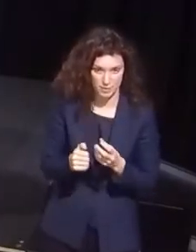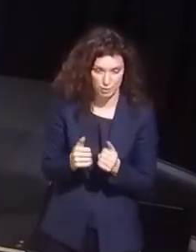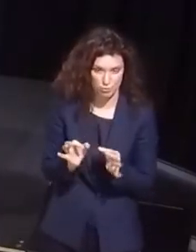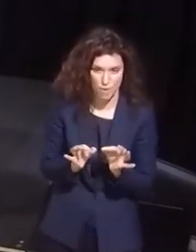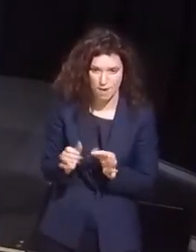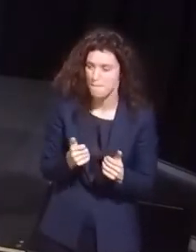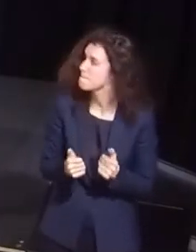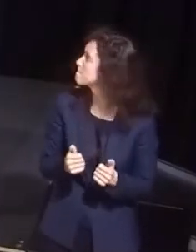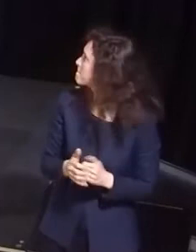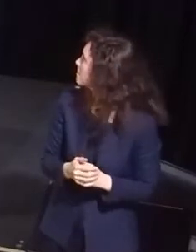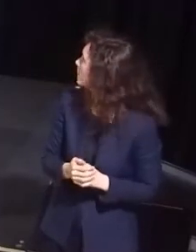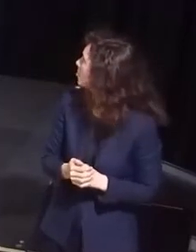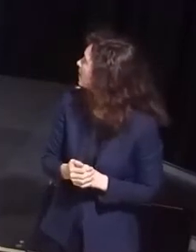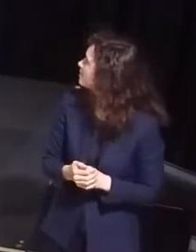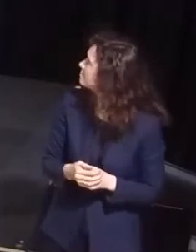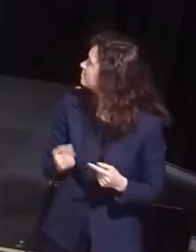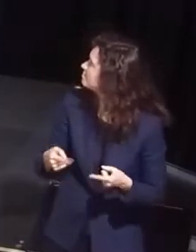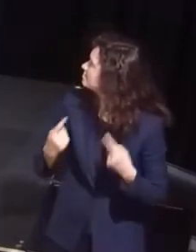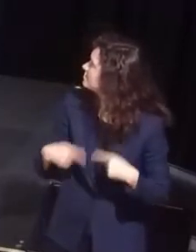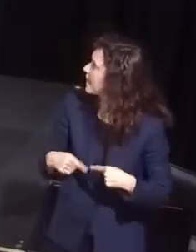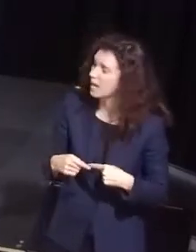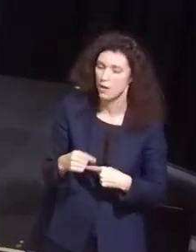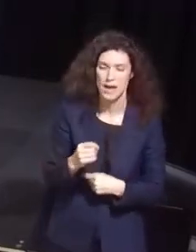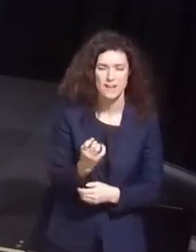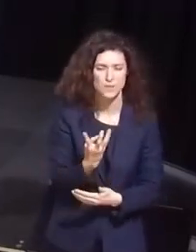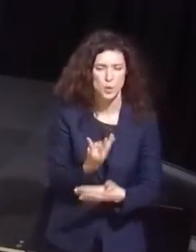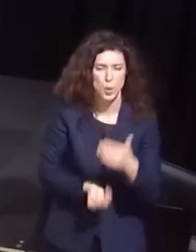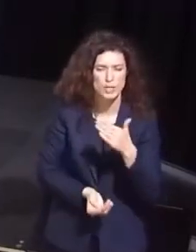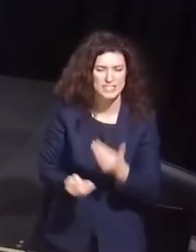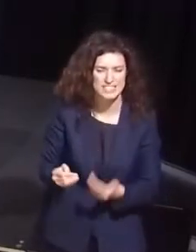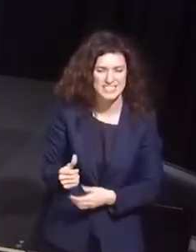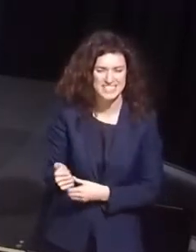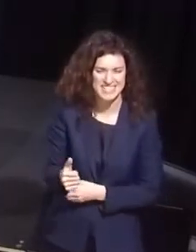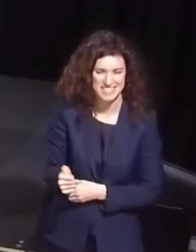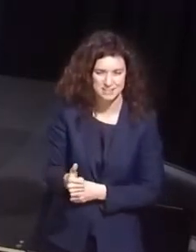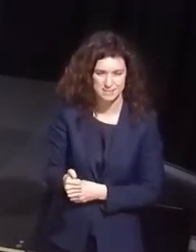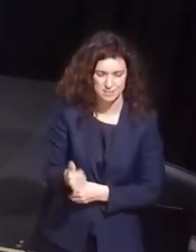which comes straight on from Ken Yankelevitz's work. It's a brilliant device.